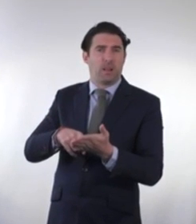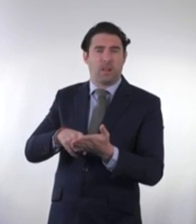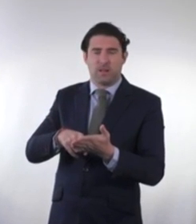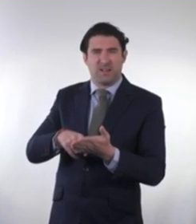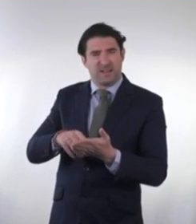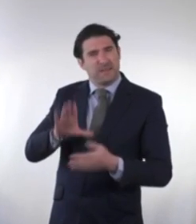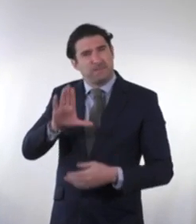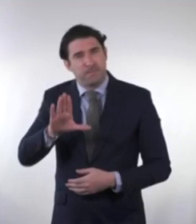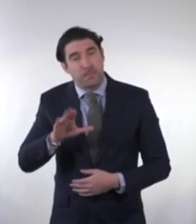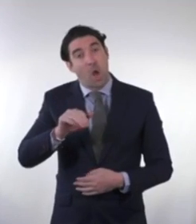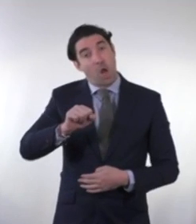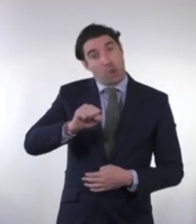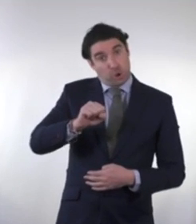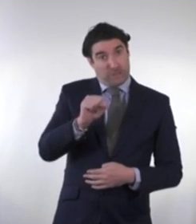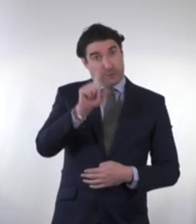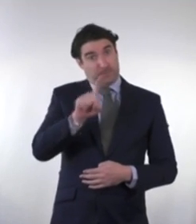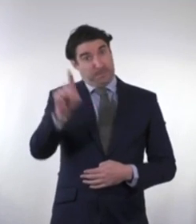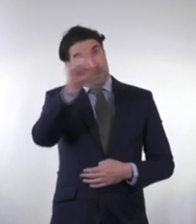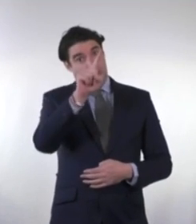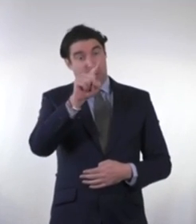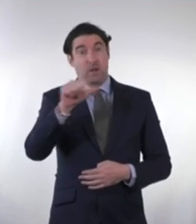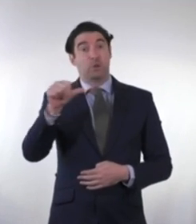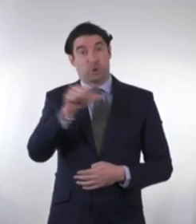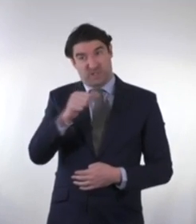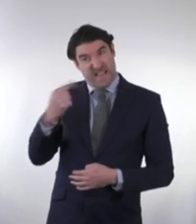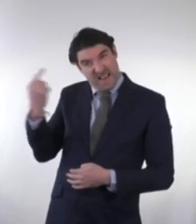recognise my figures last week, but my local housing provider, Stockport Homes,